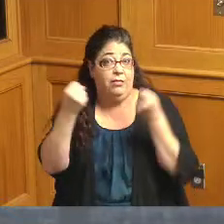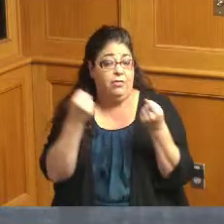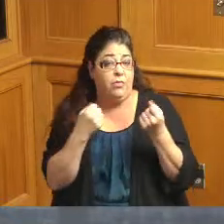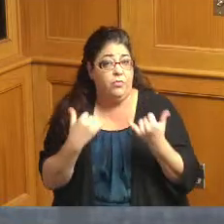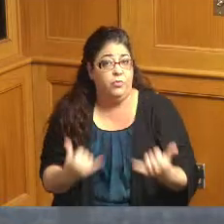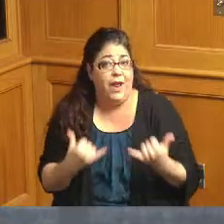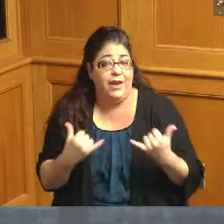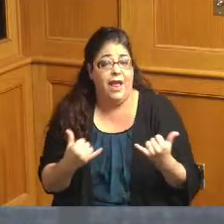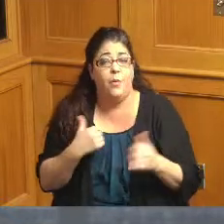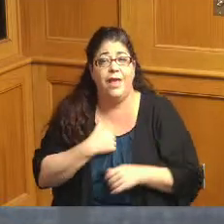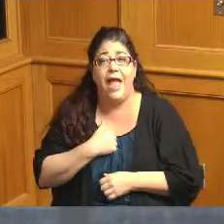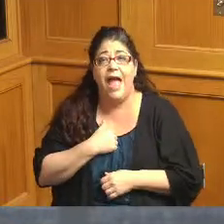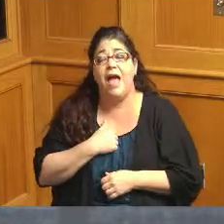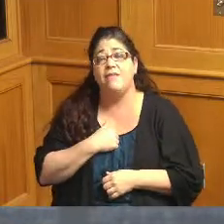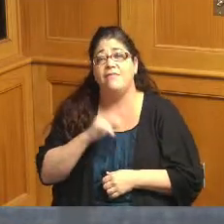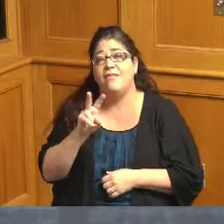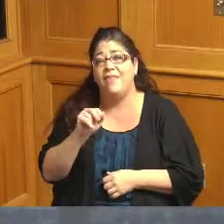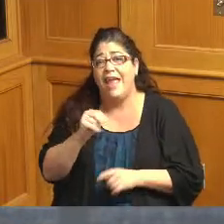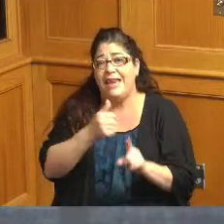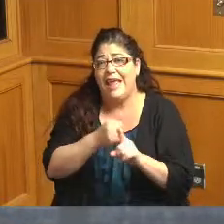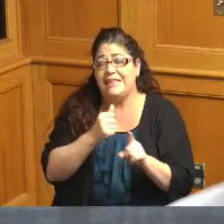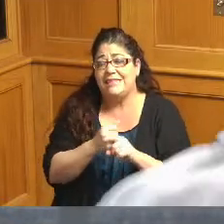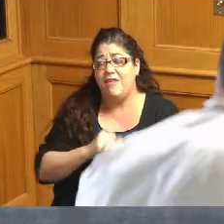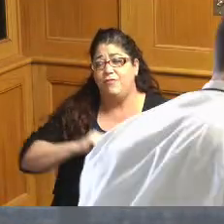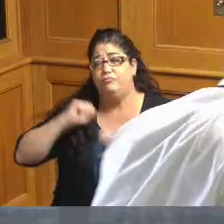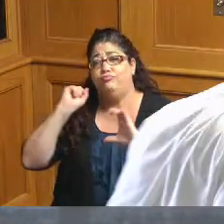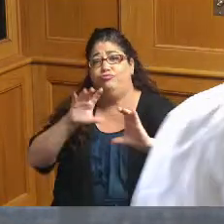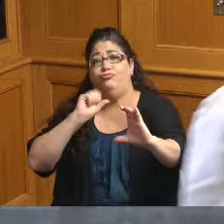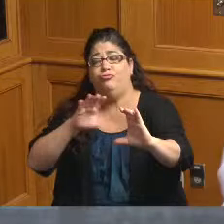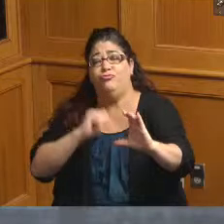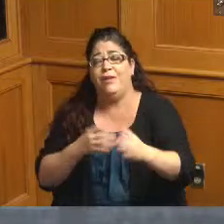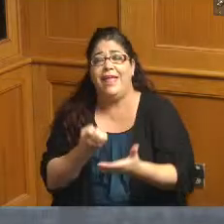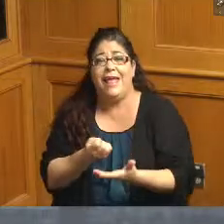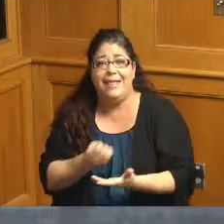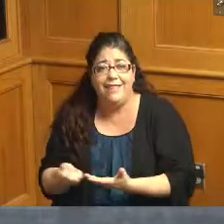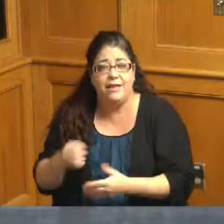we have a cargo van that is 10 years old we use that to move election equipment around and to